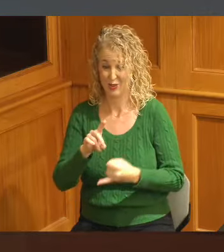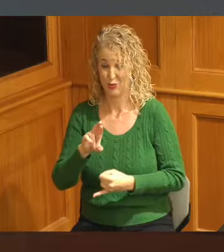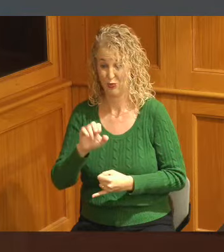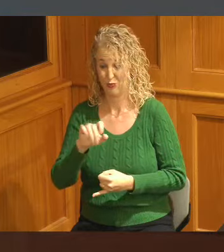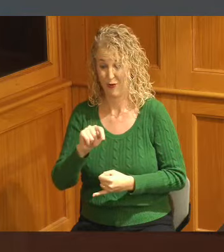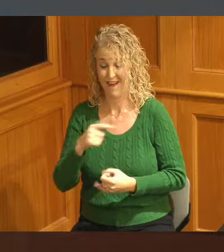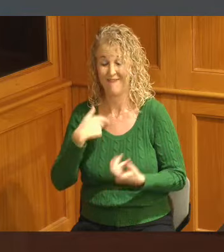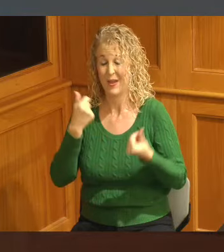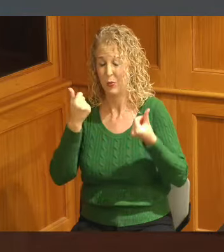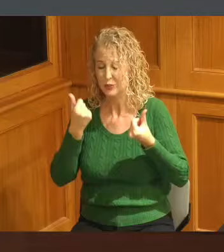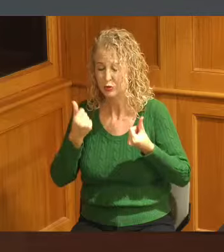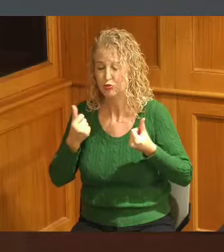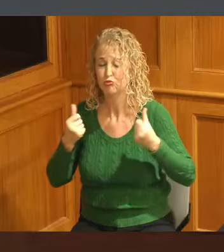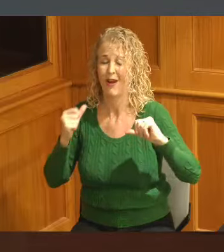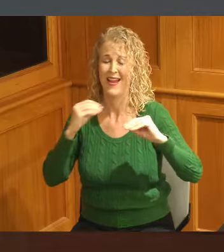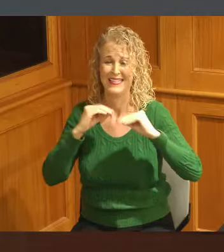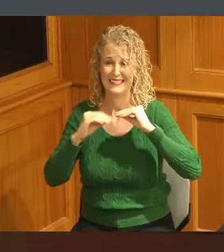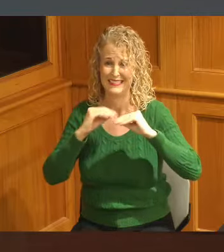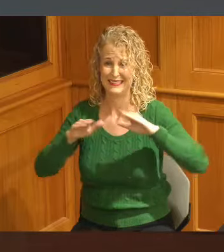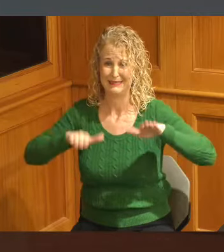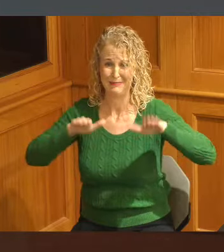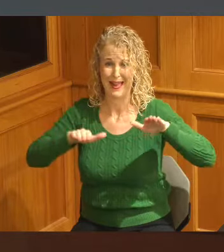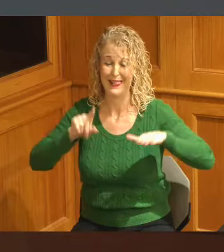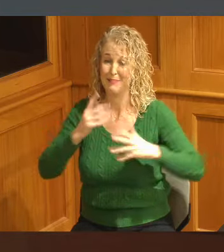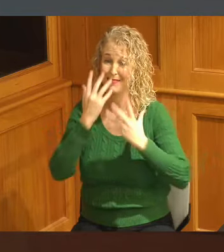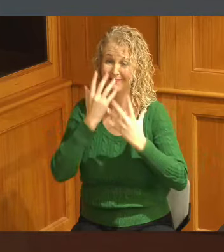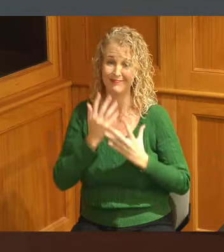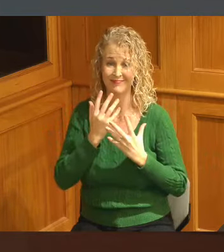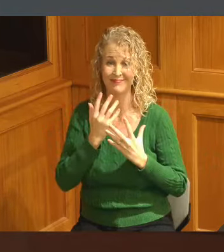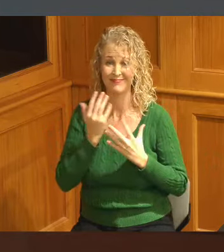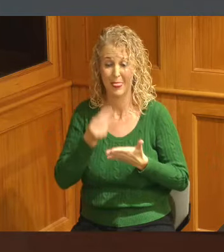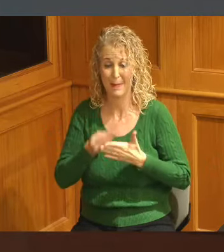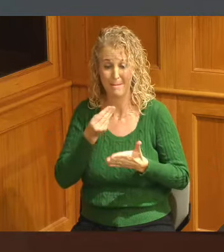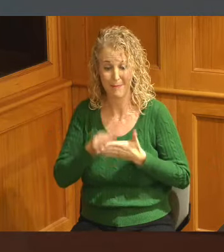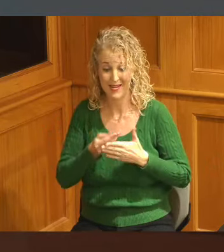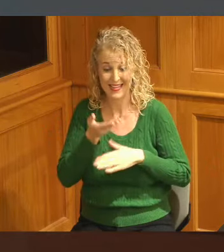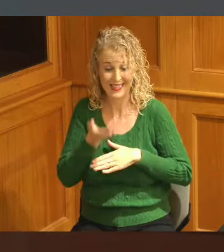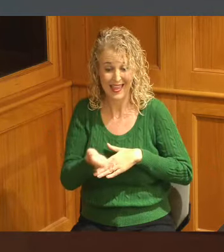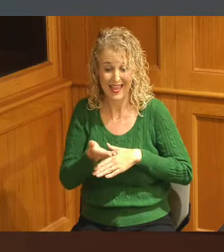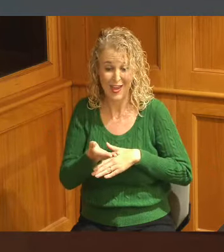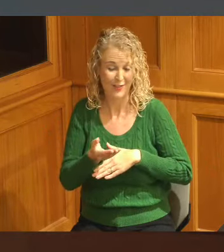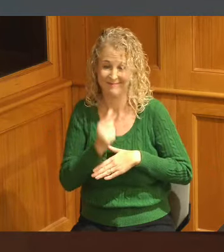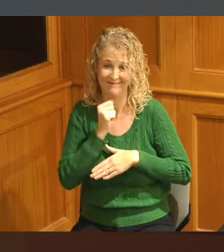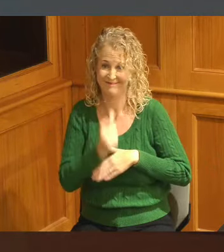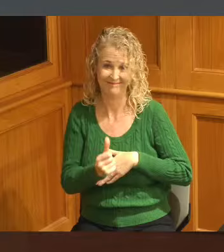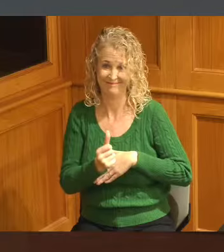account for some of those, but unfortunately there just wasn't the revenue availability to address